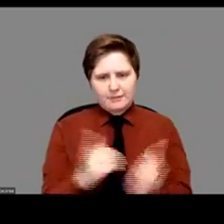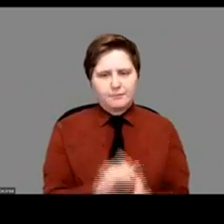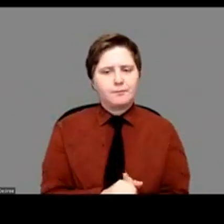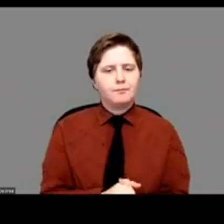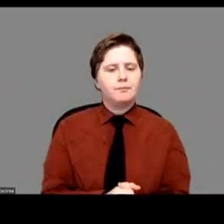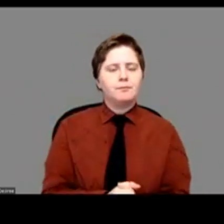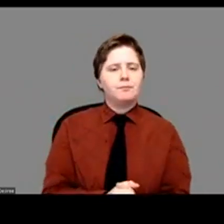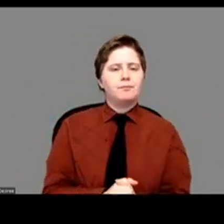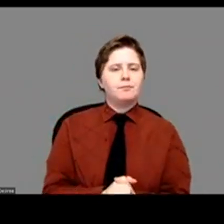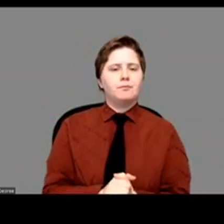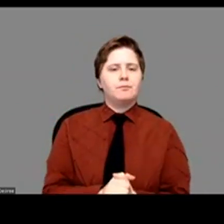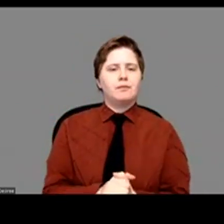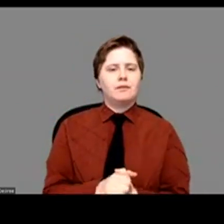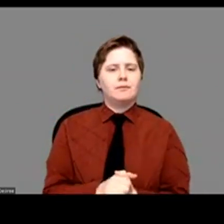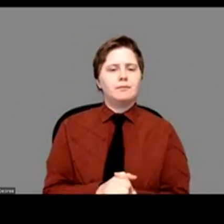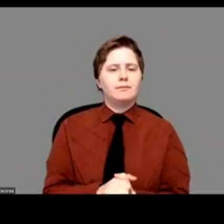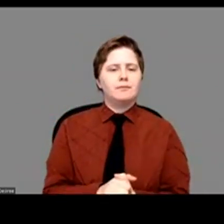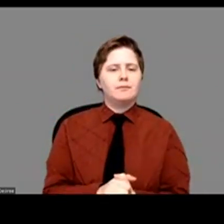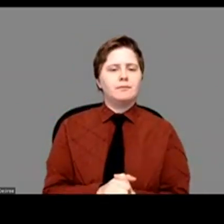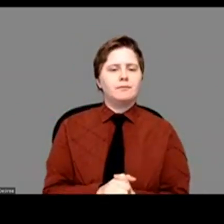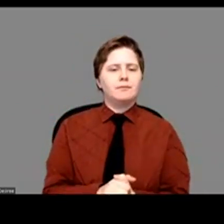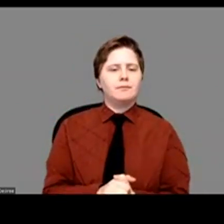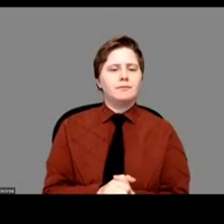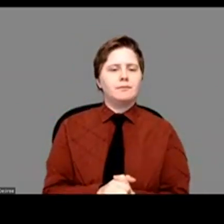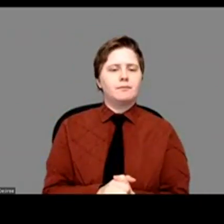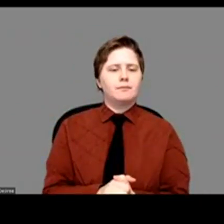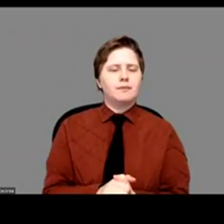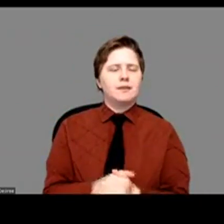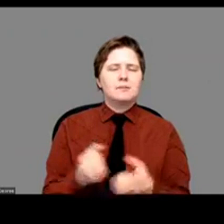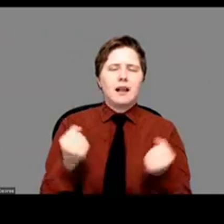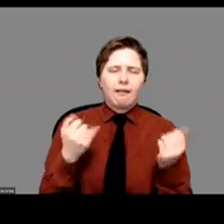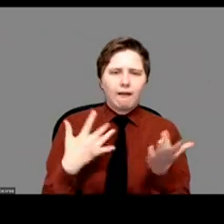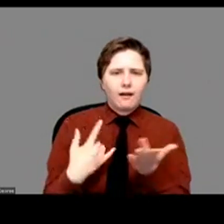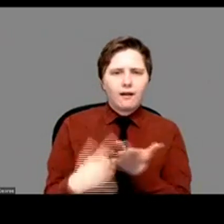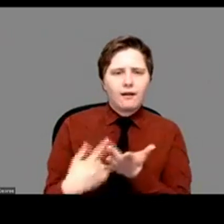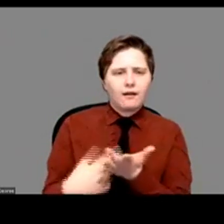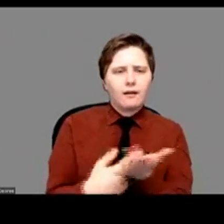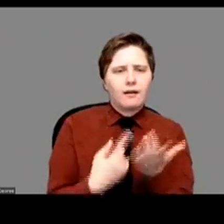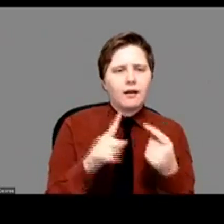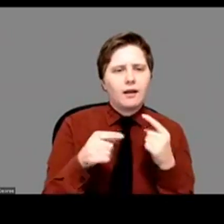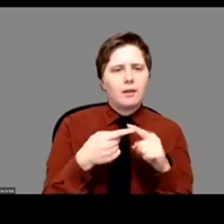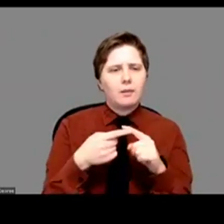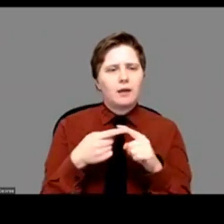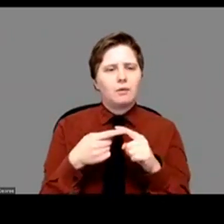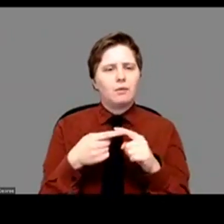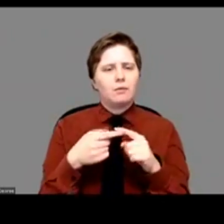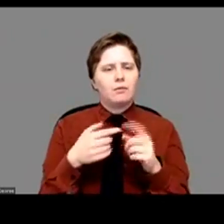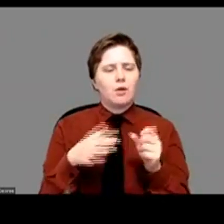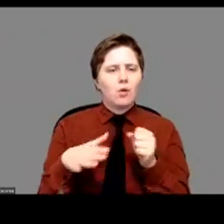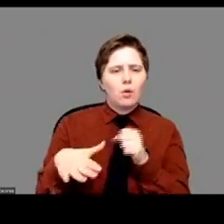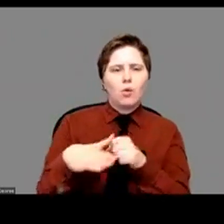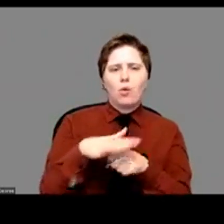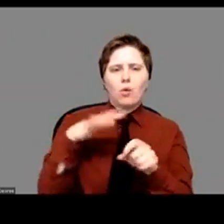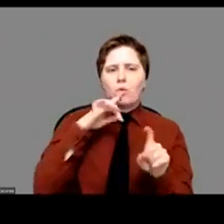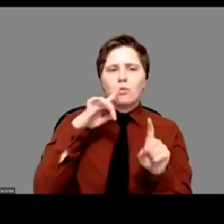Is that there's been a lot of talk about. The local. Response to the governor's orders.